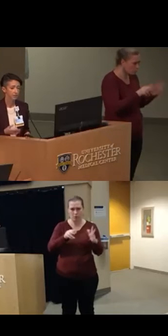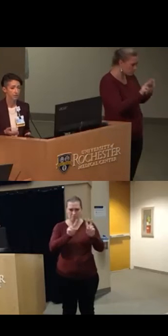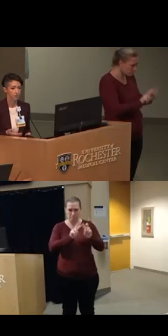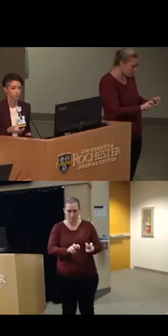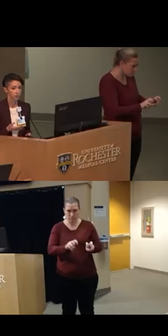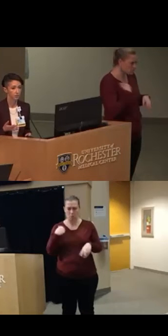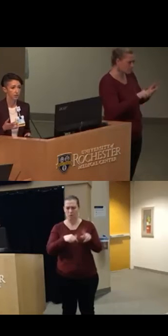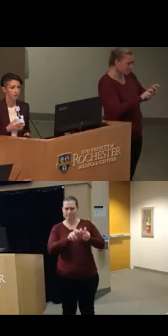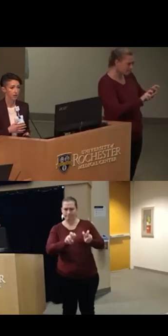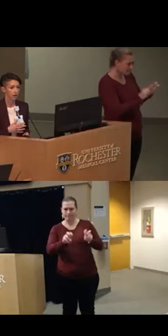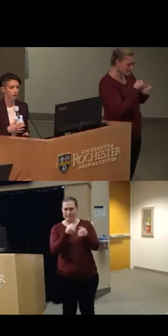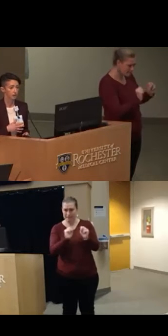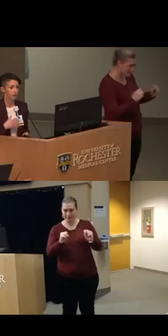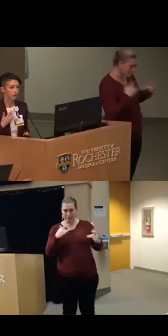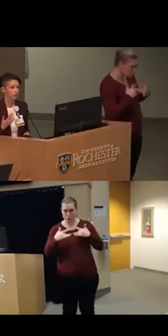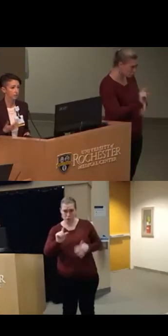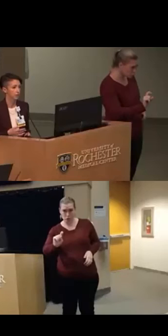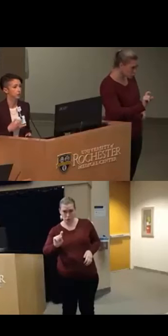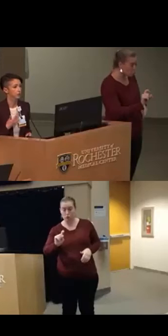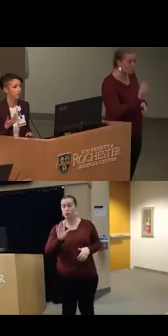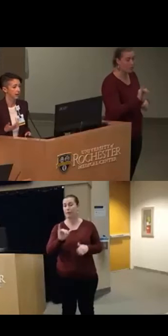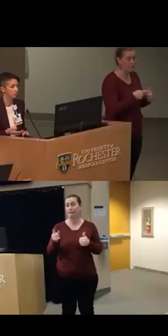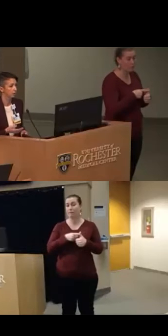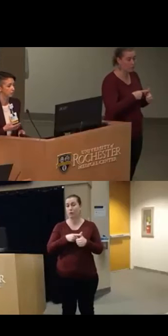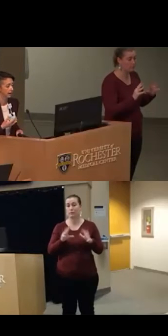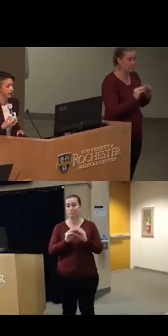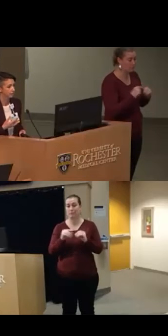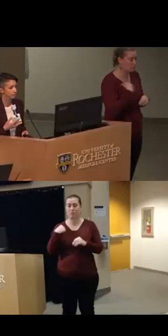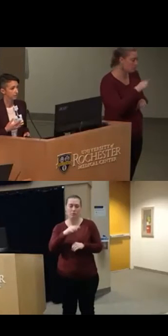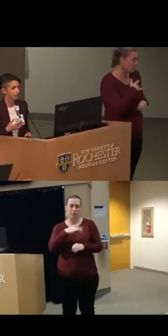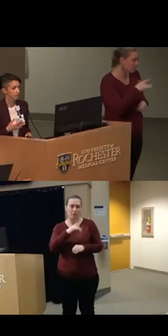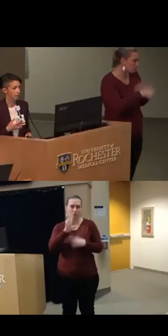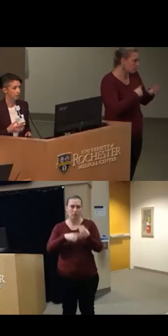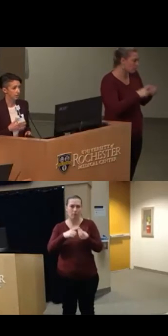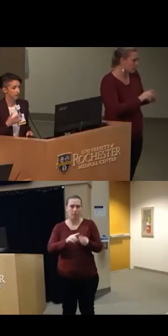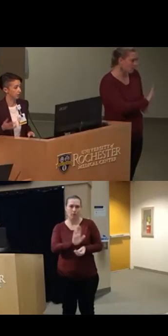in that first meeting we are talking about fears that that employee might have about engaging with